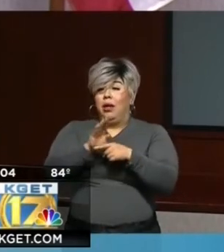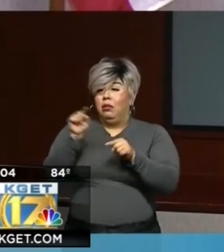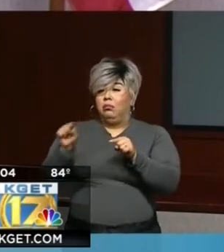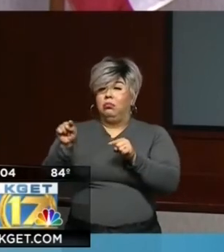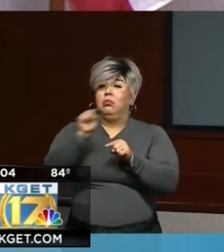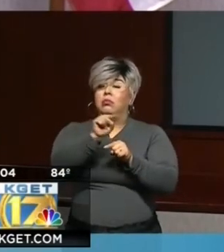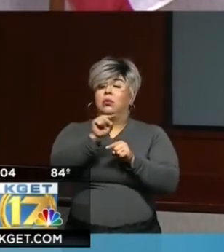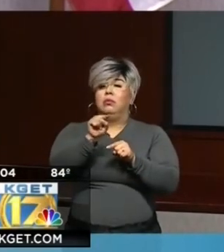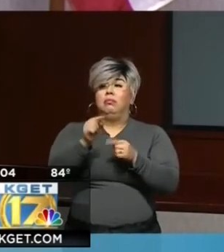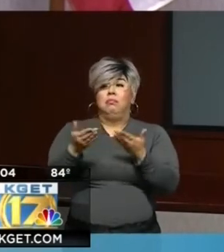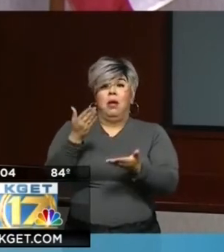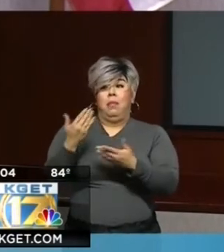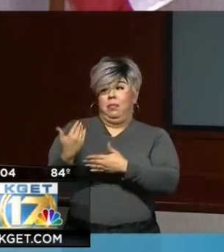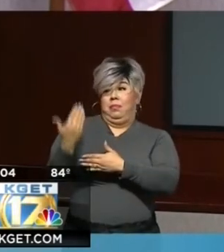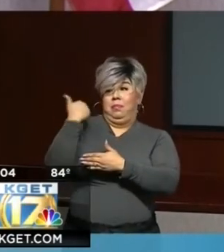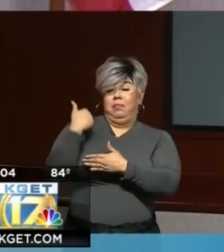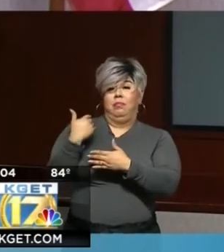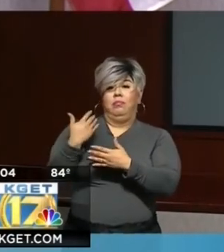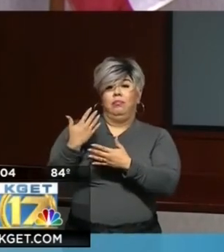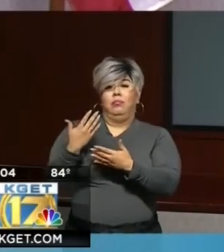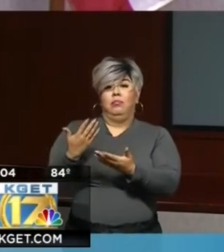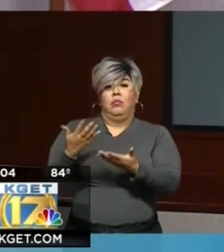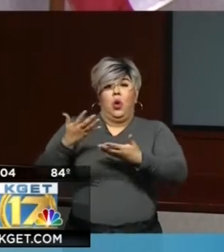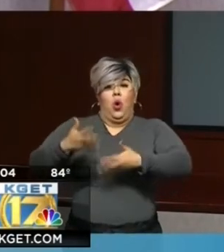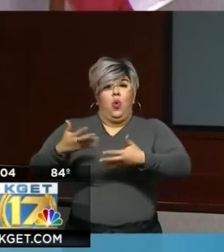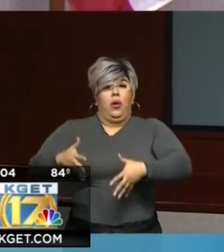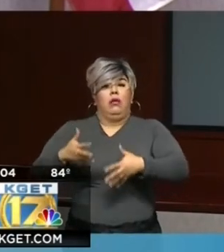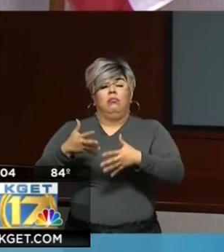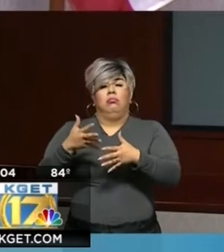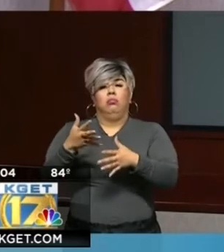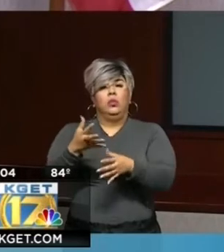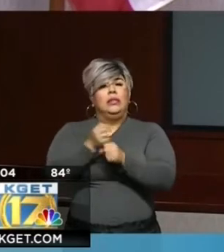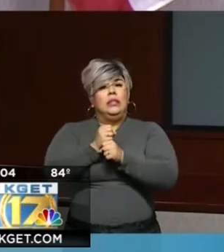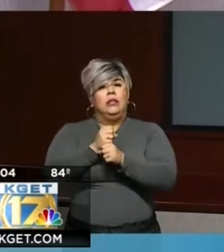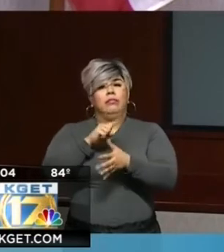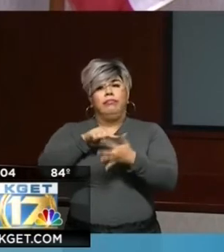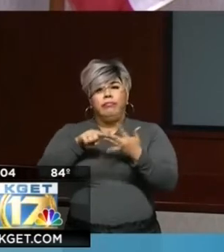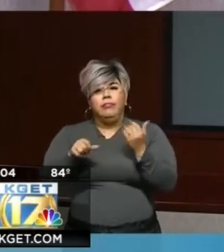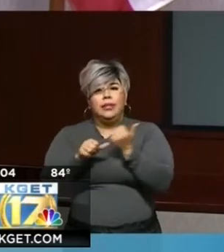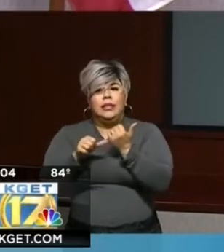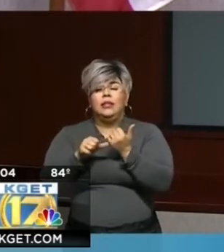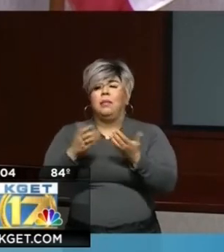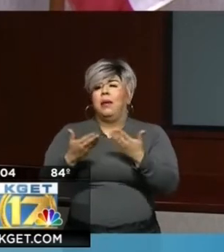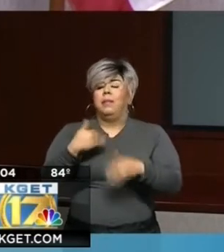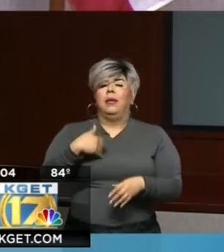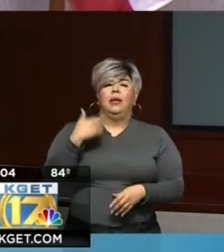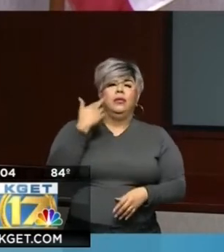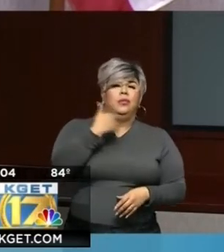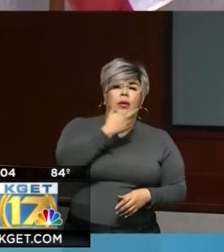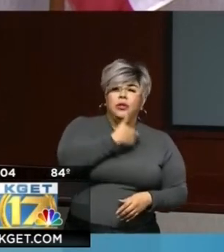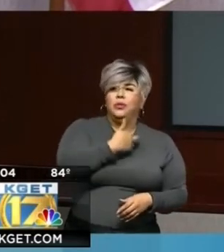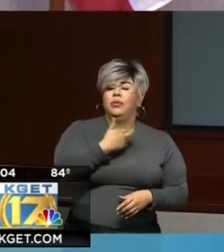THE PAST SEVERAL MONTHS. AND IN ADDITION TO THOSE BUSINESSES WHO HAVE RECEIVED PPE IN THE FOLLOWING